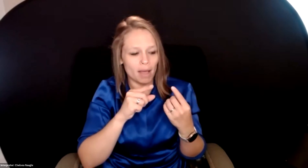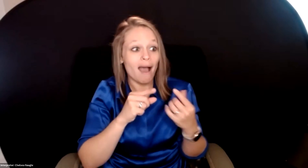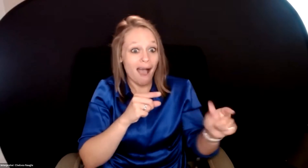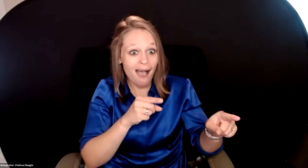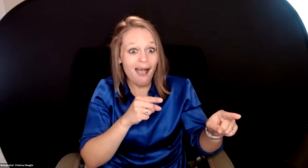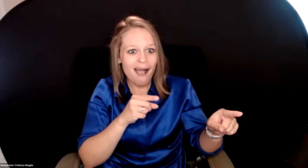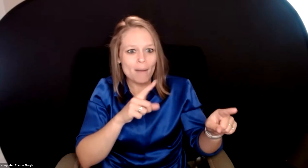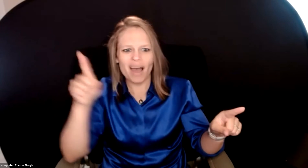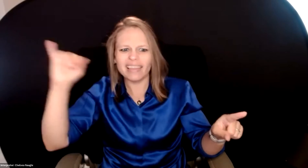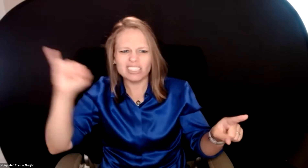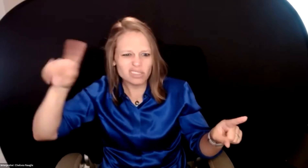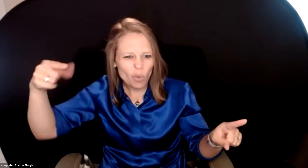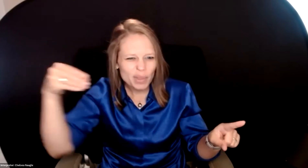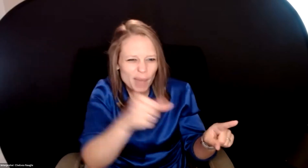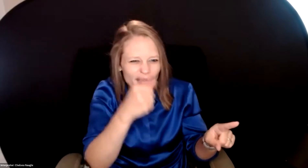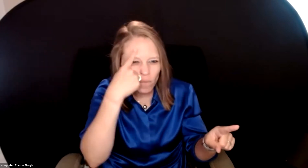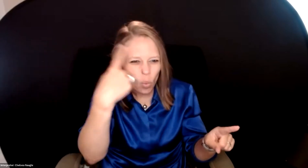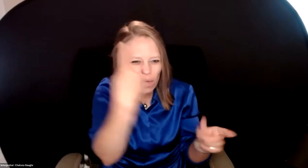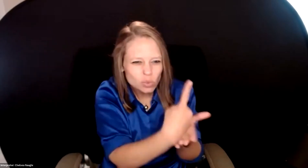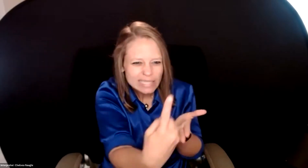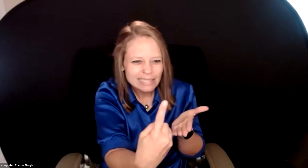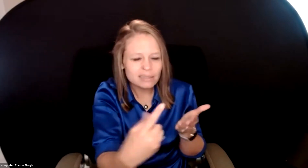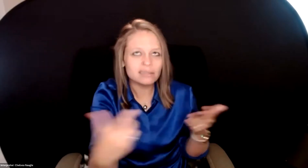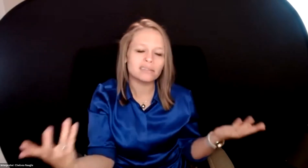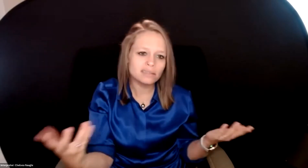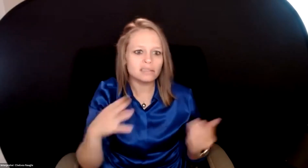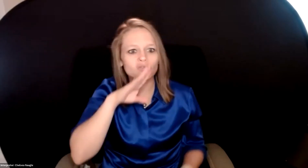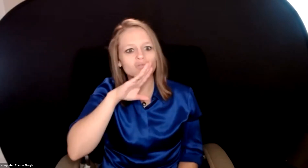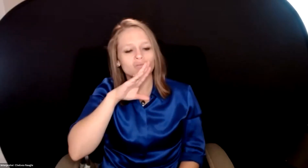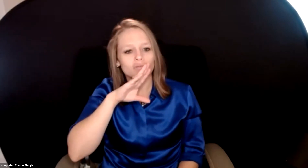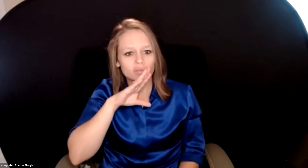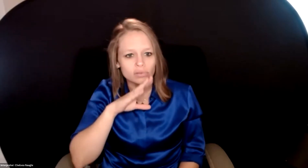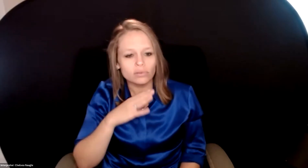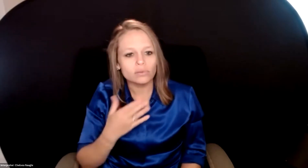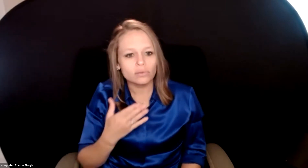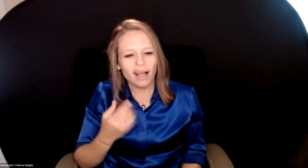It is very frustrating. I think it is frustrating for all involved